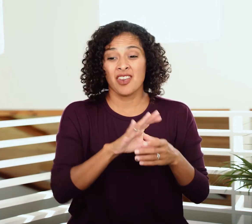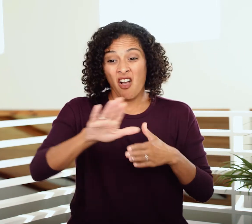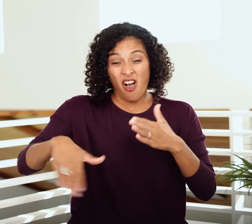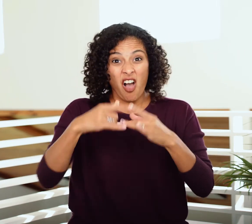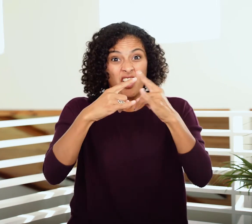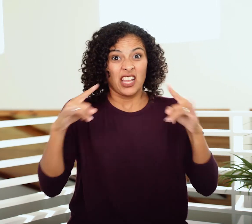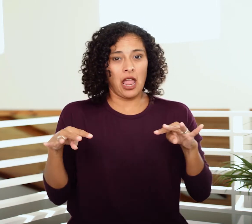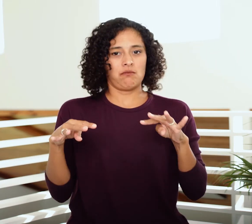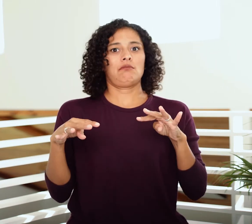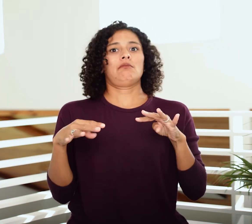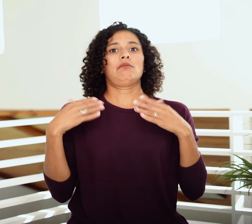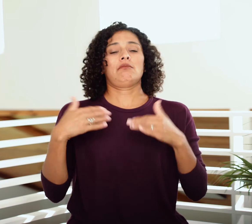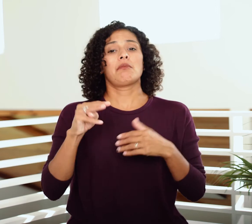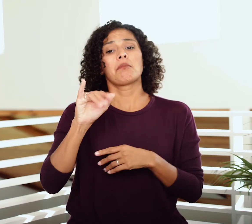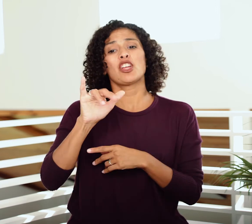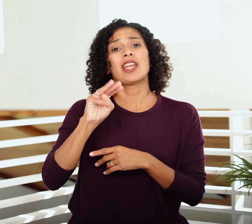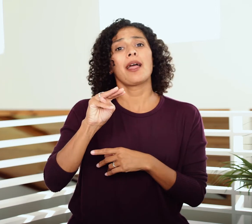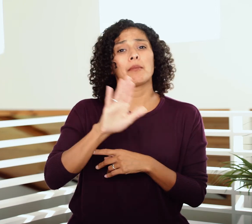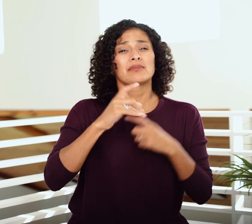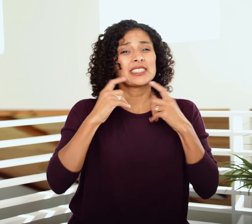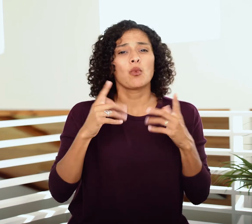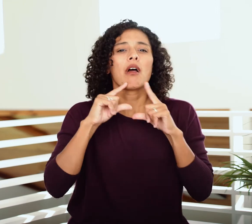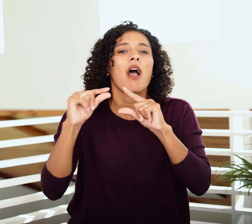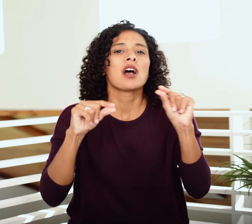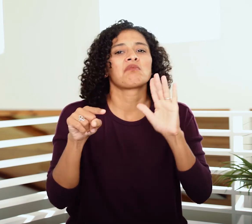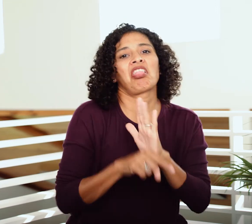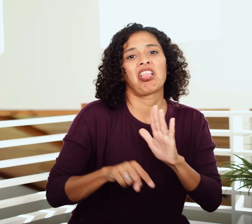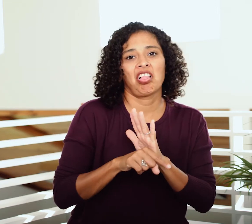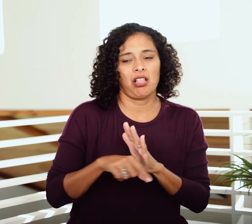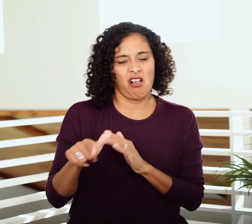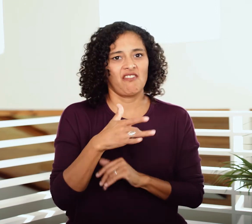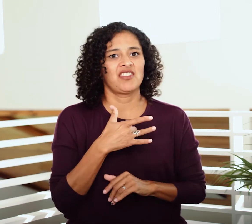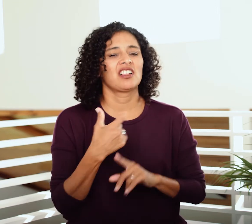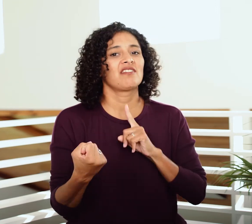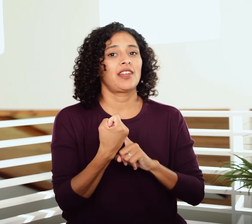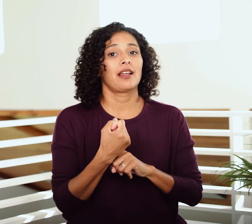The entire camp is impacted by Miriam’s sin of gossip and slander.